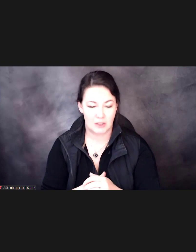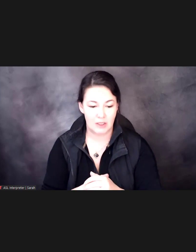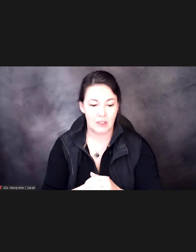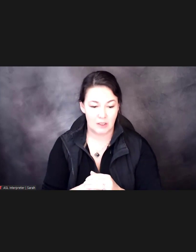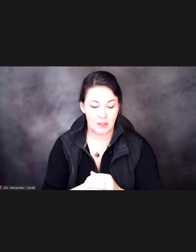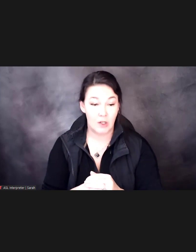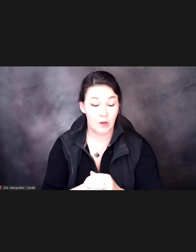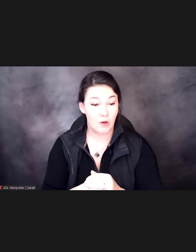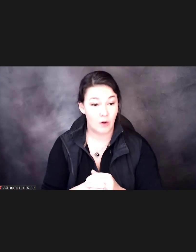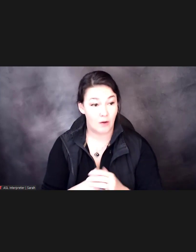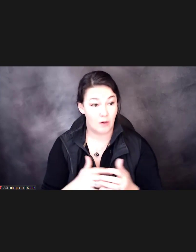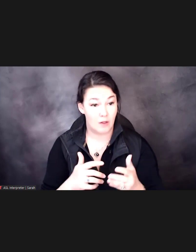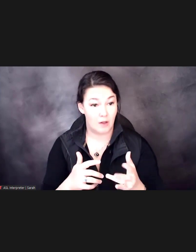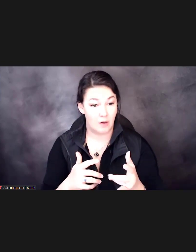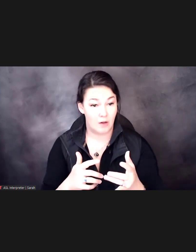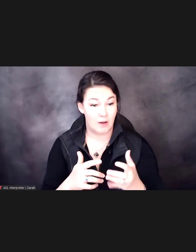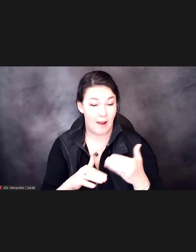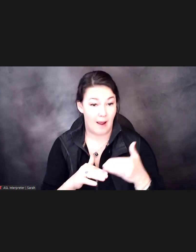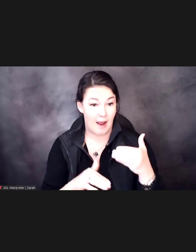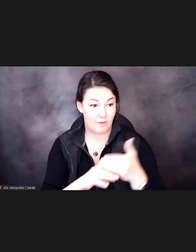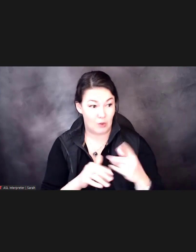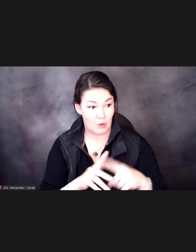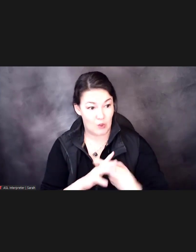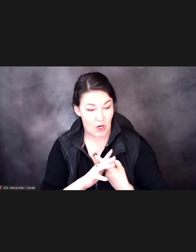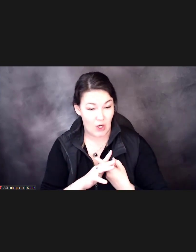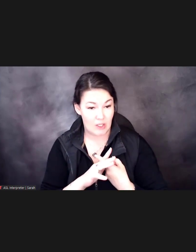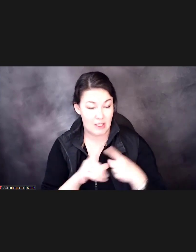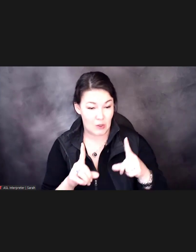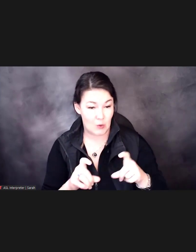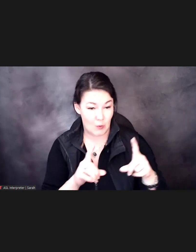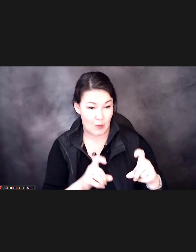over-refer. Once you're underway with your screening program, you'll want to